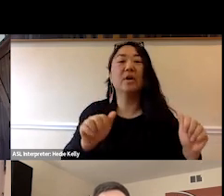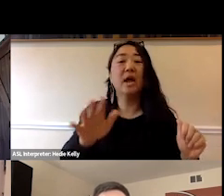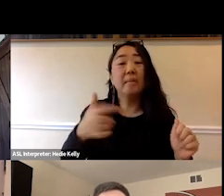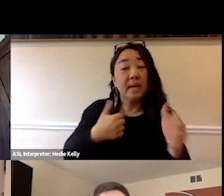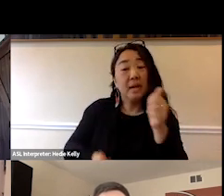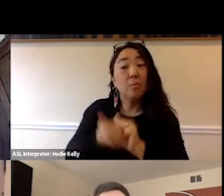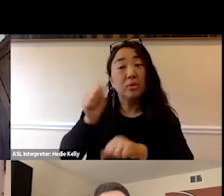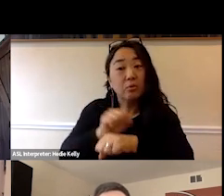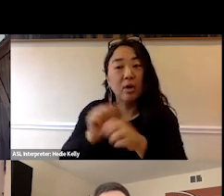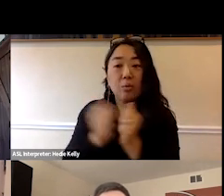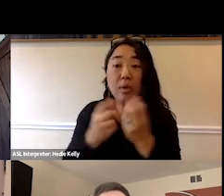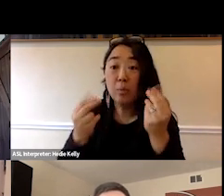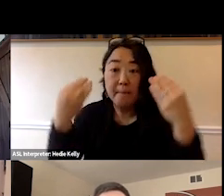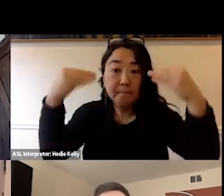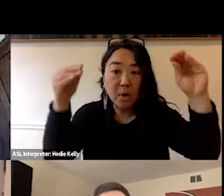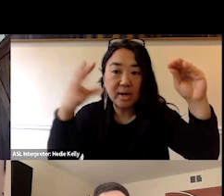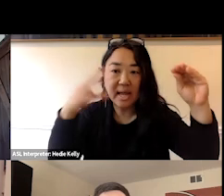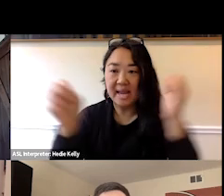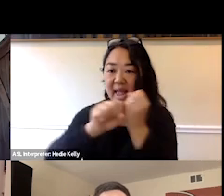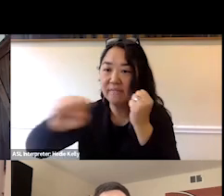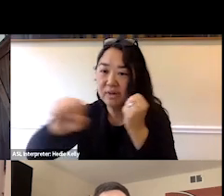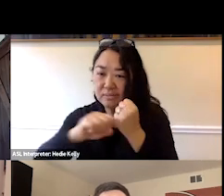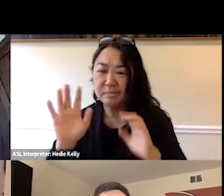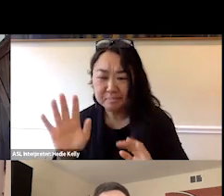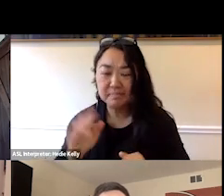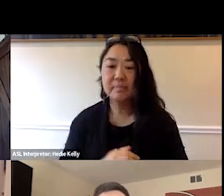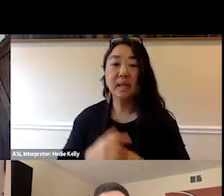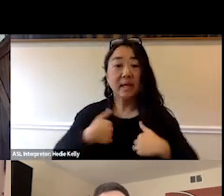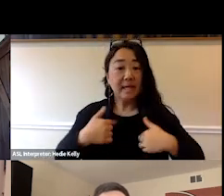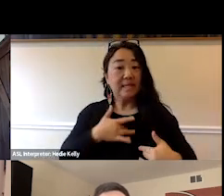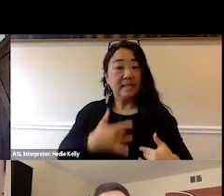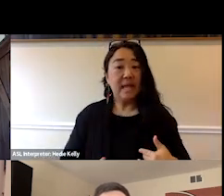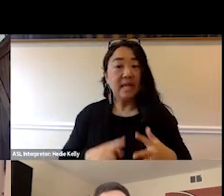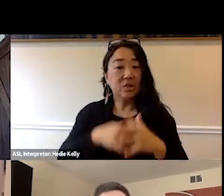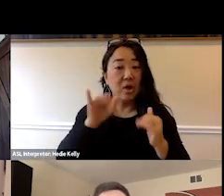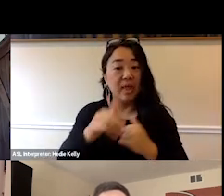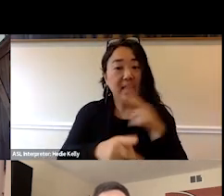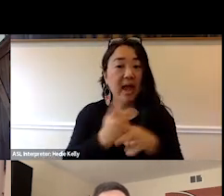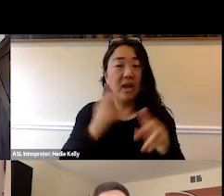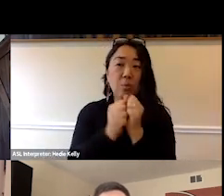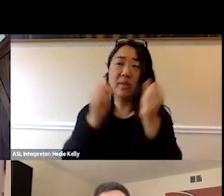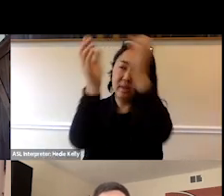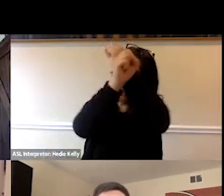and advertising, so we usually start those exercises with Ideation. What's the thing we think we're going